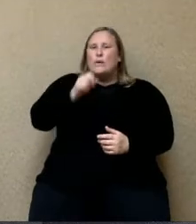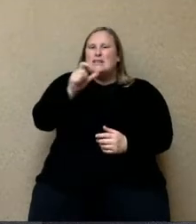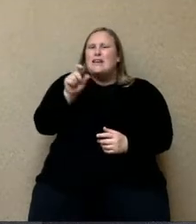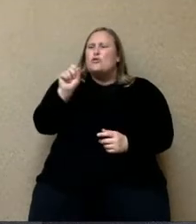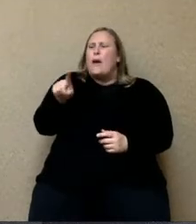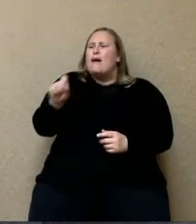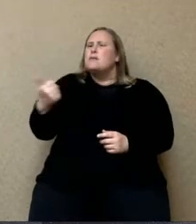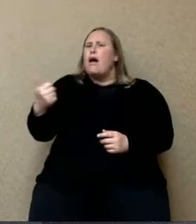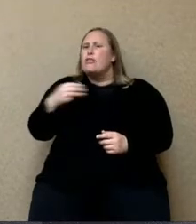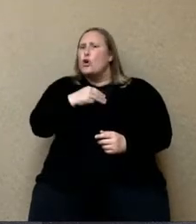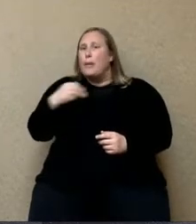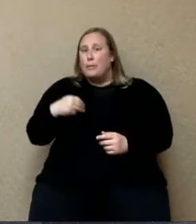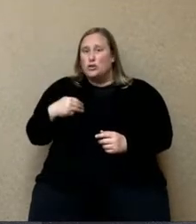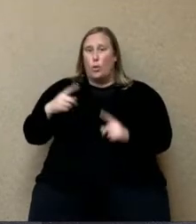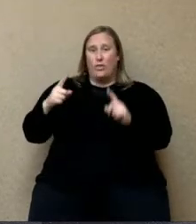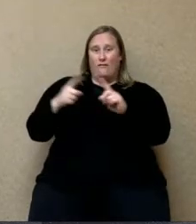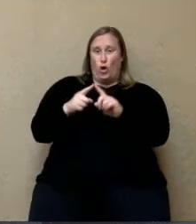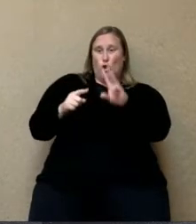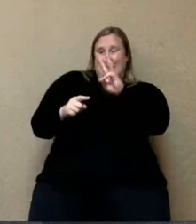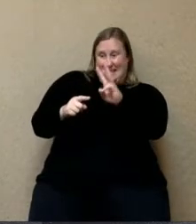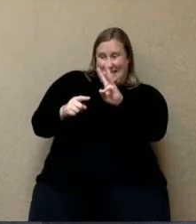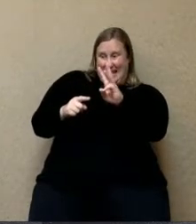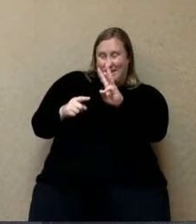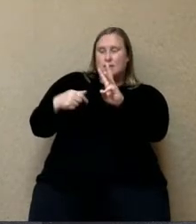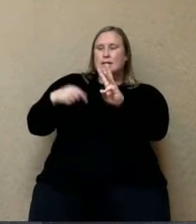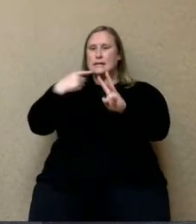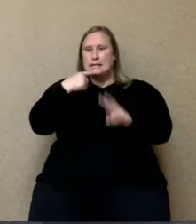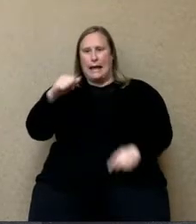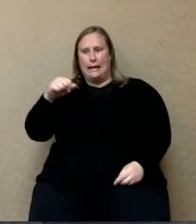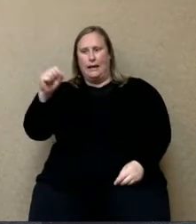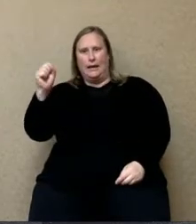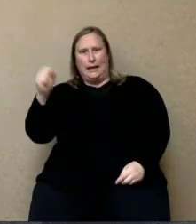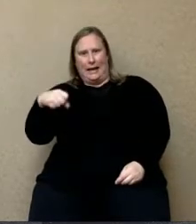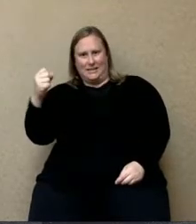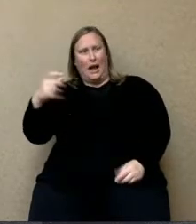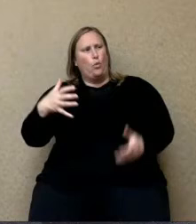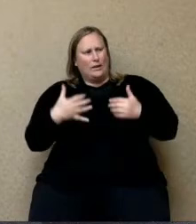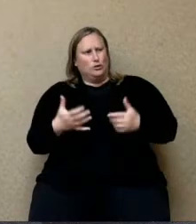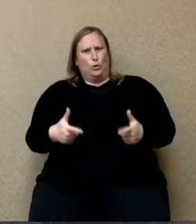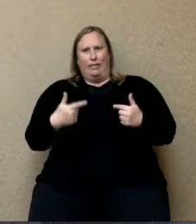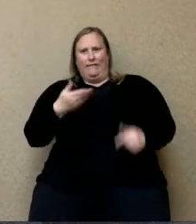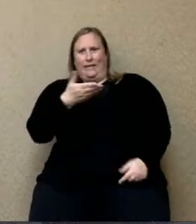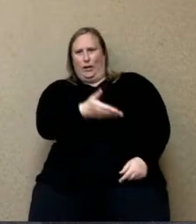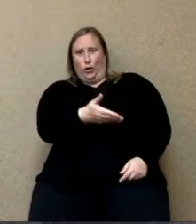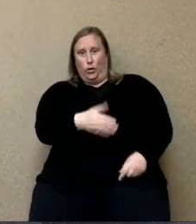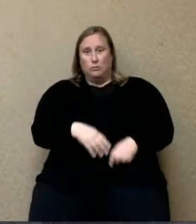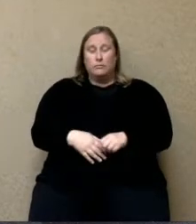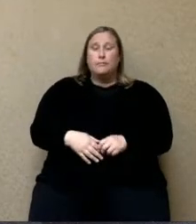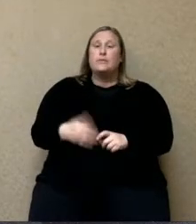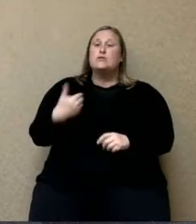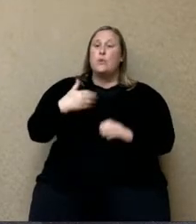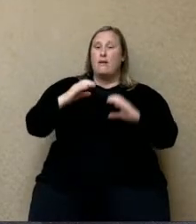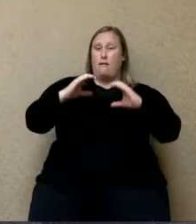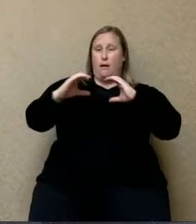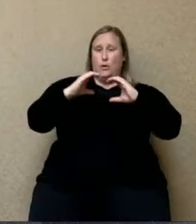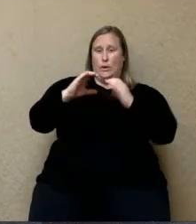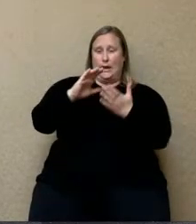These six said, yes, I want to live here. And I had a communication sheet and they had to